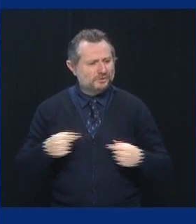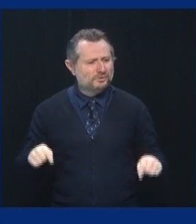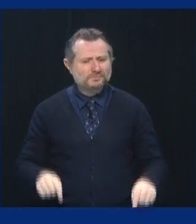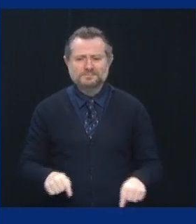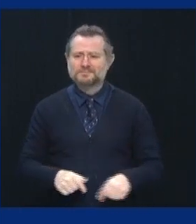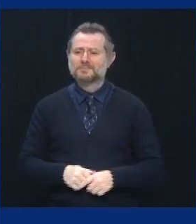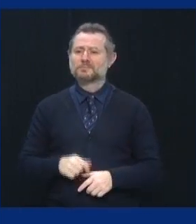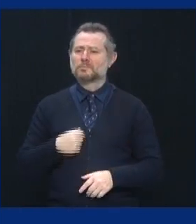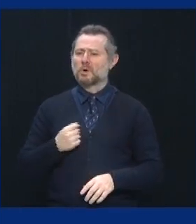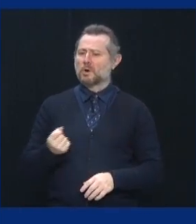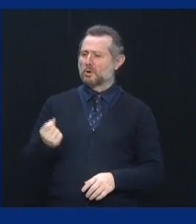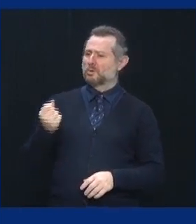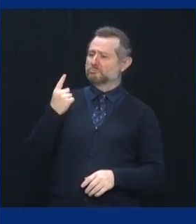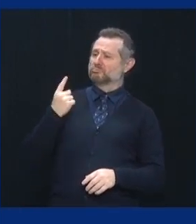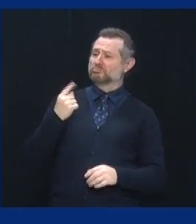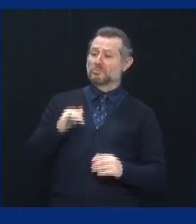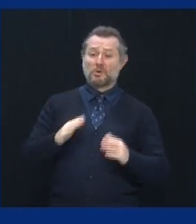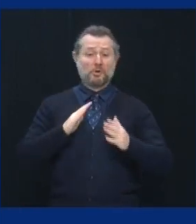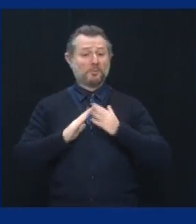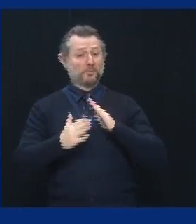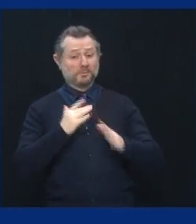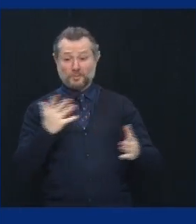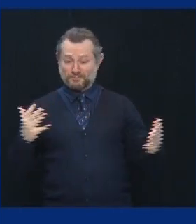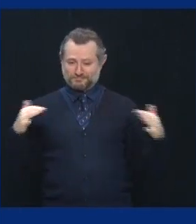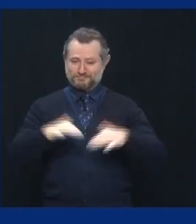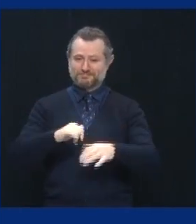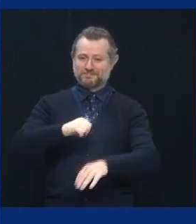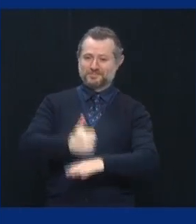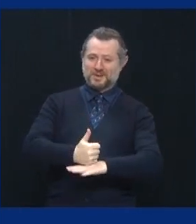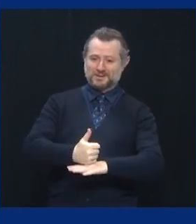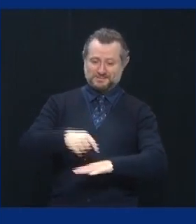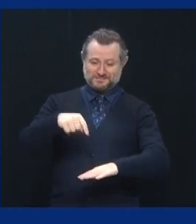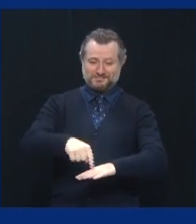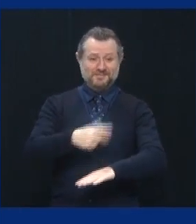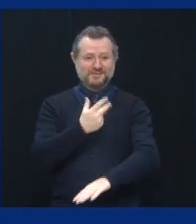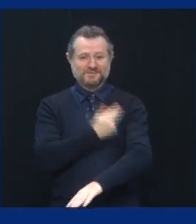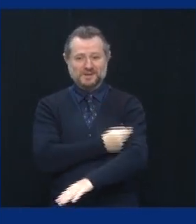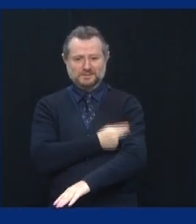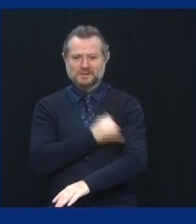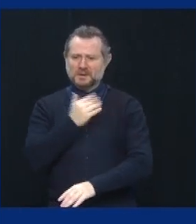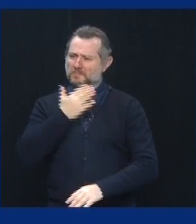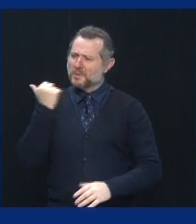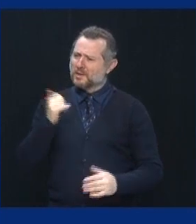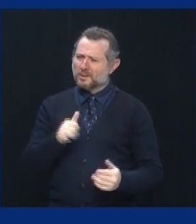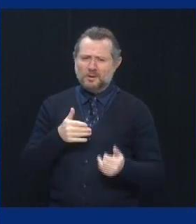YOUR HOME, THANK YOU SO MUCH FOR YOUR RECOGNITION, YOUR HOSPITALITY, AND FOR